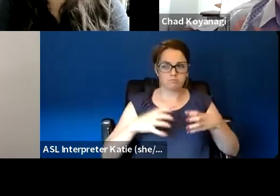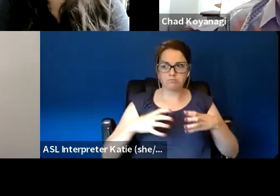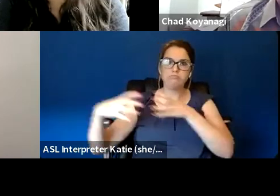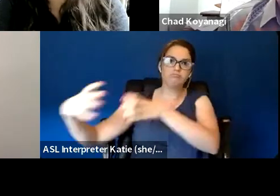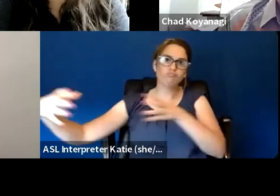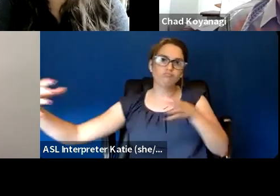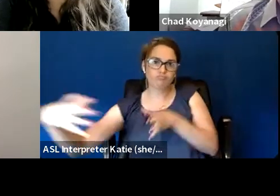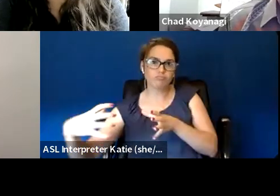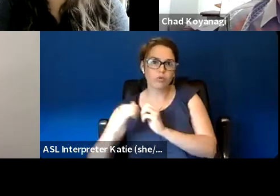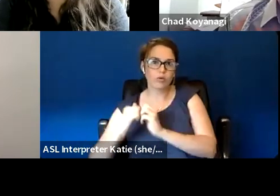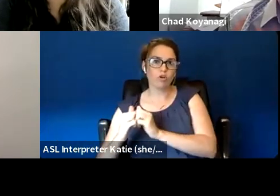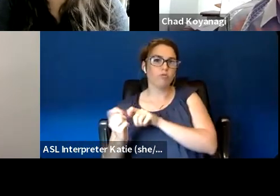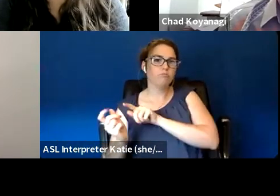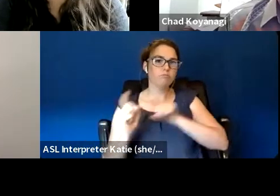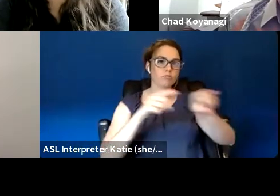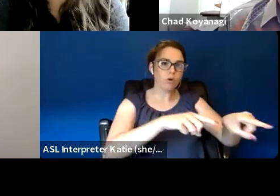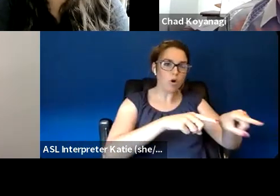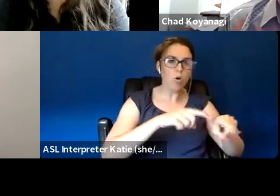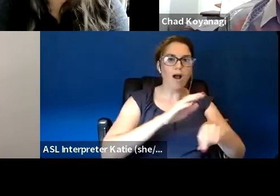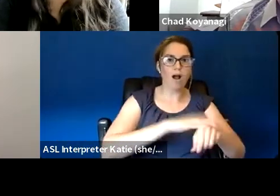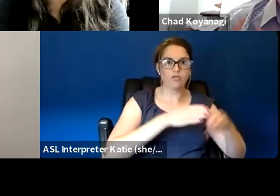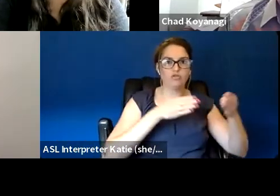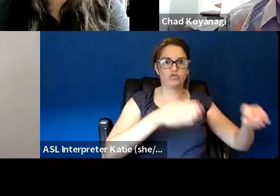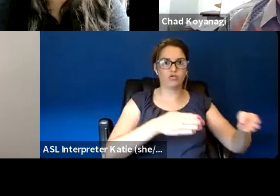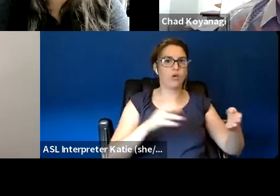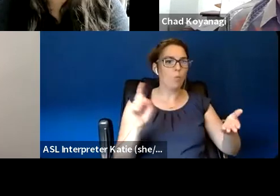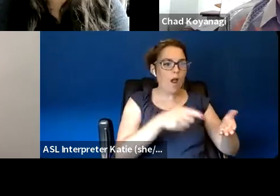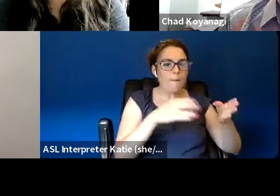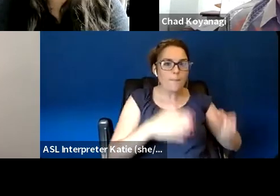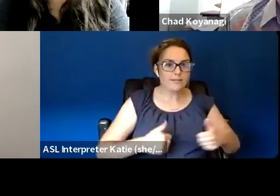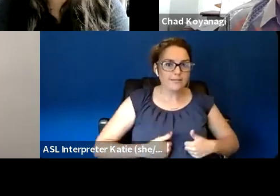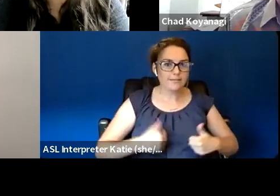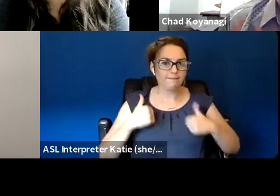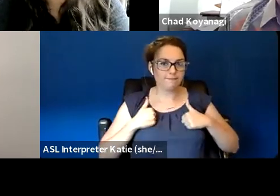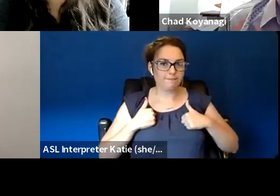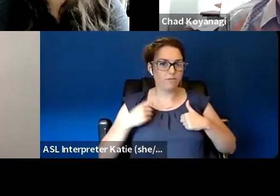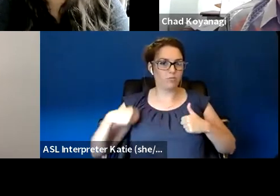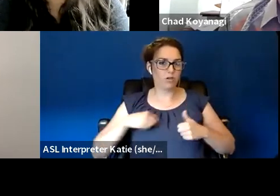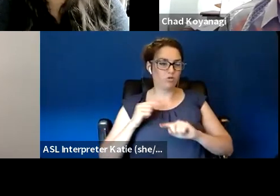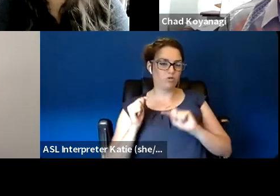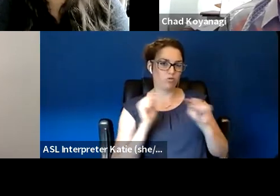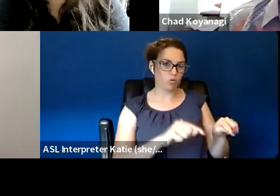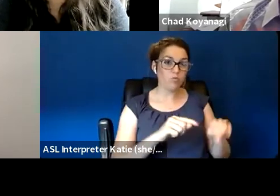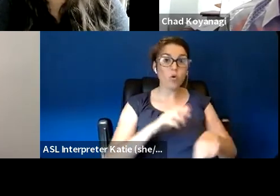So that's kind of the model that we use. So doing street rounds where we kind of